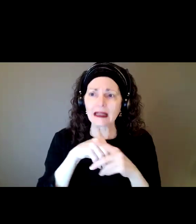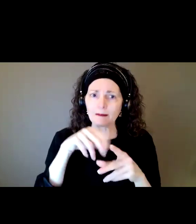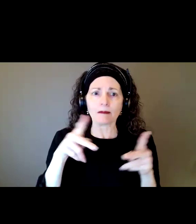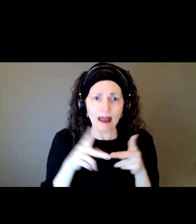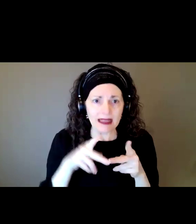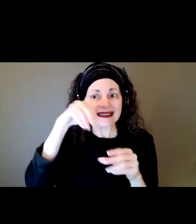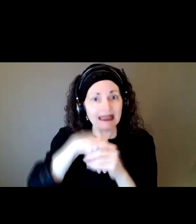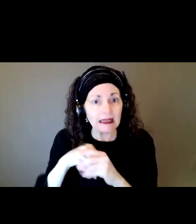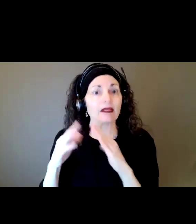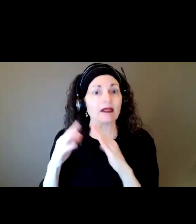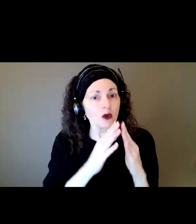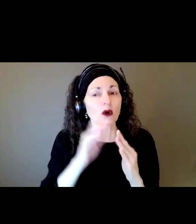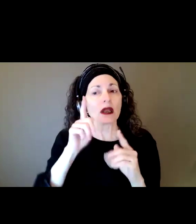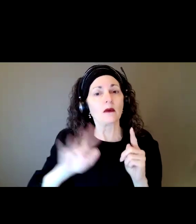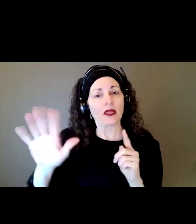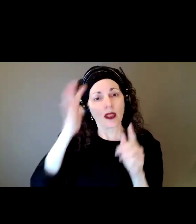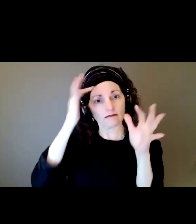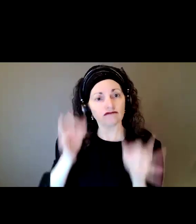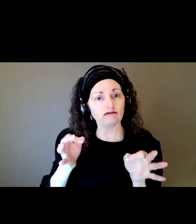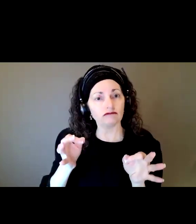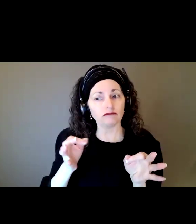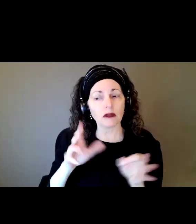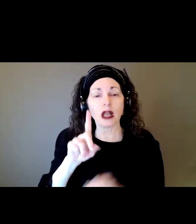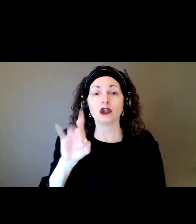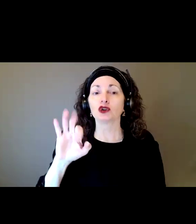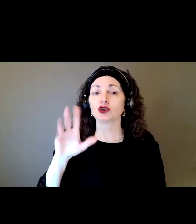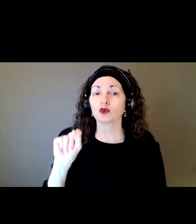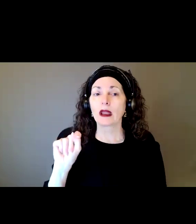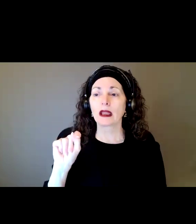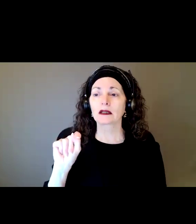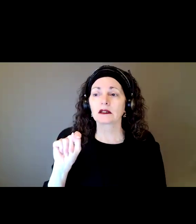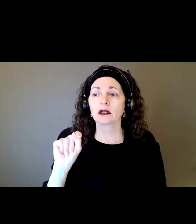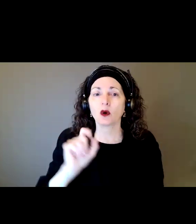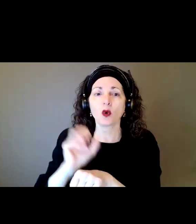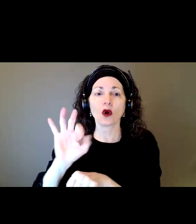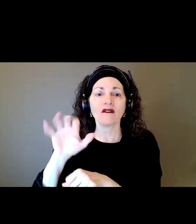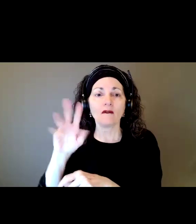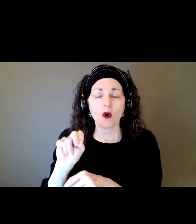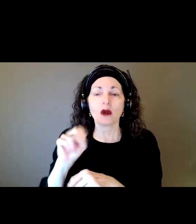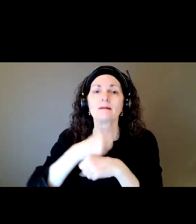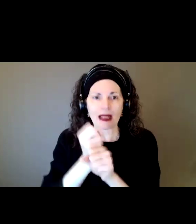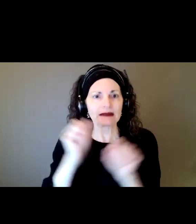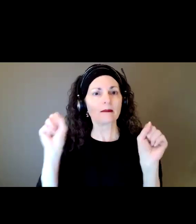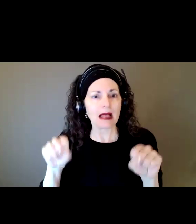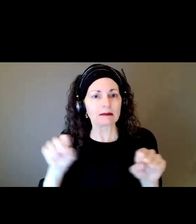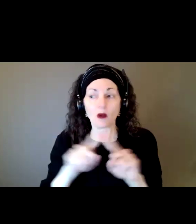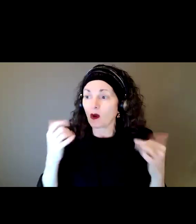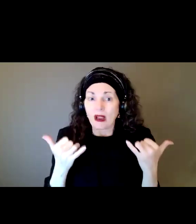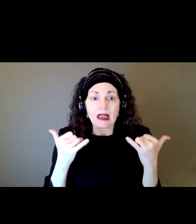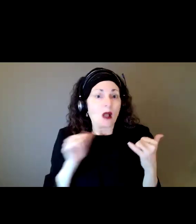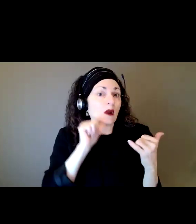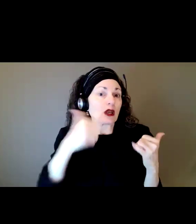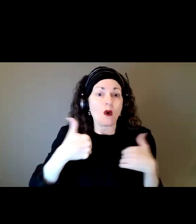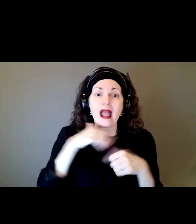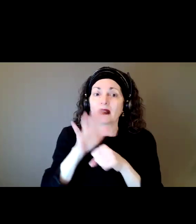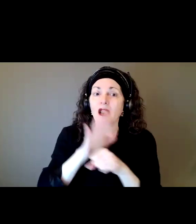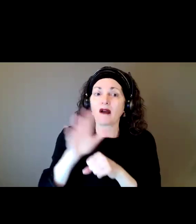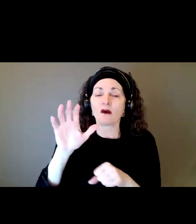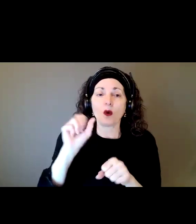The direct care work force makes that possible. But right now, we simply don't have the workforce we need to meet the ever-growing demand.